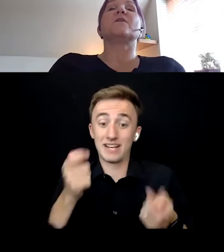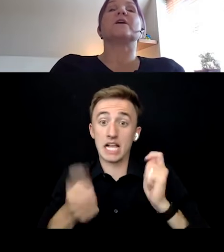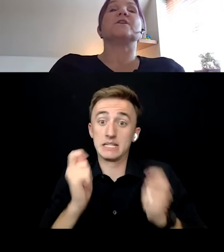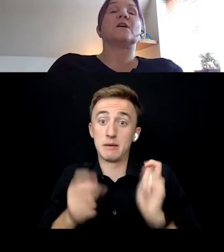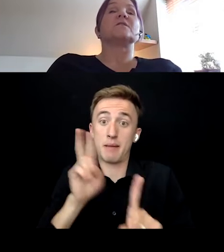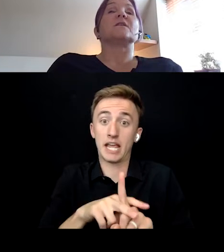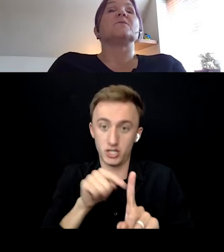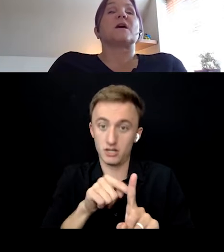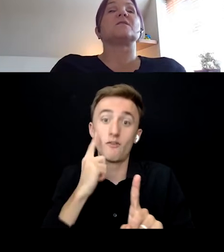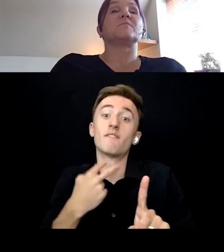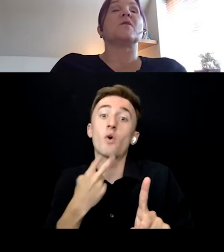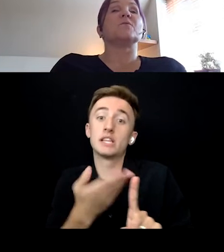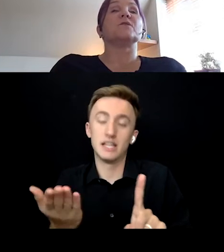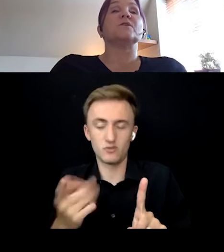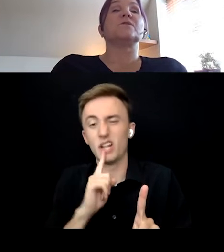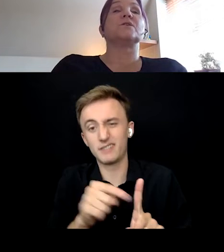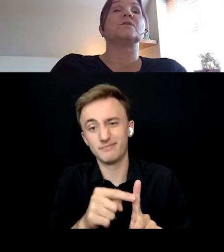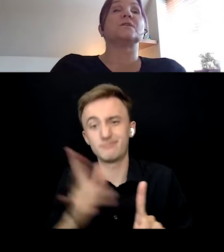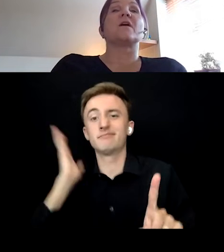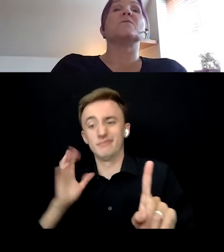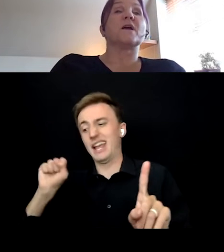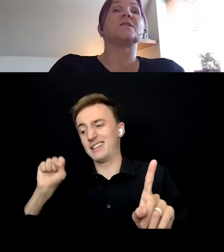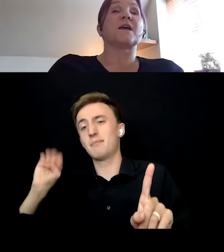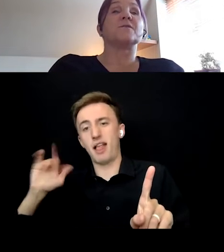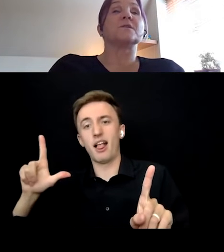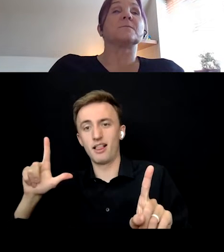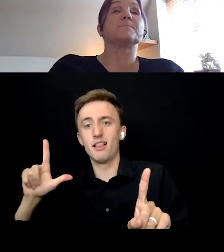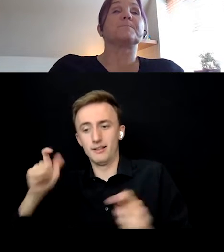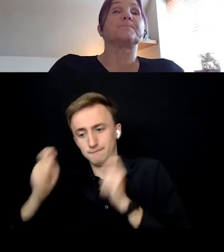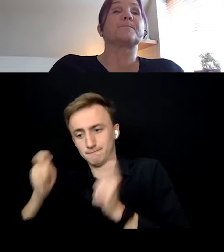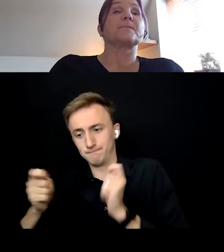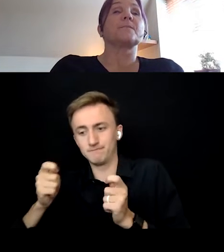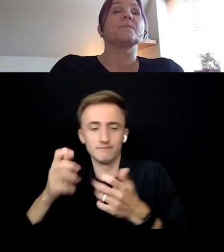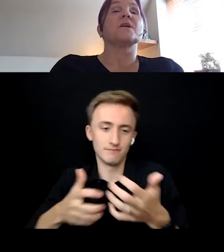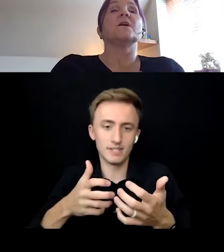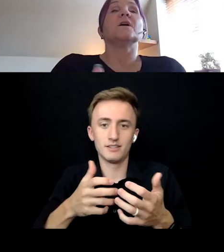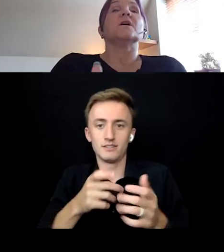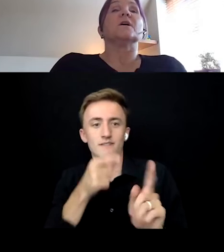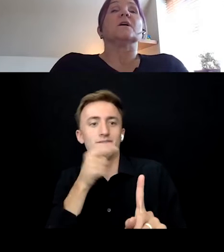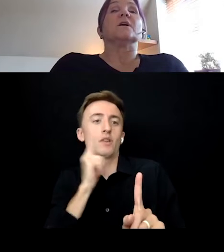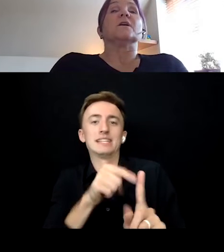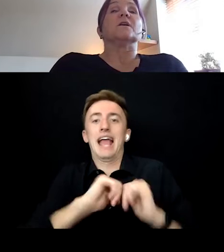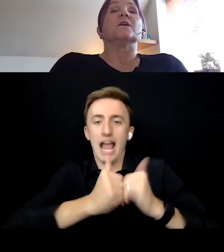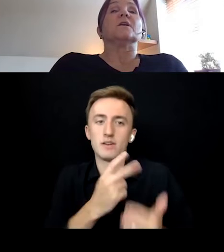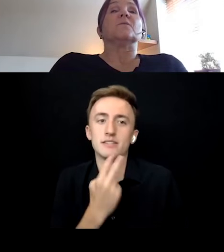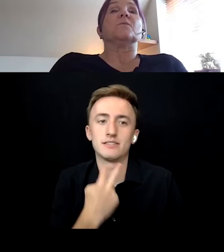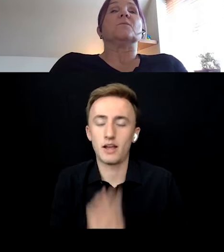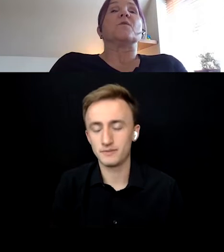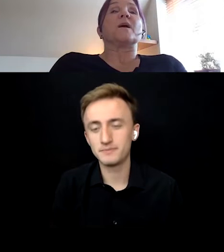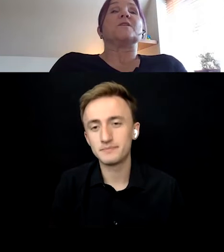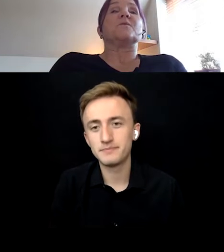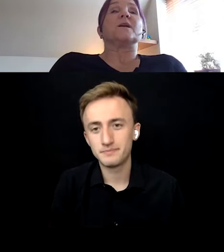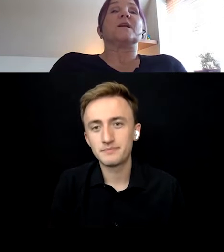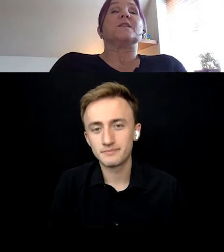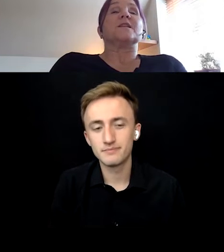is a good chance that it was SSML that designed how it was sound. One of the ways that we can see